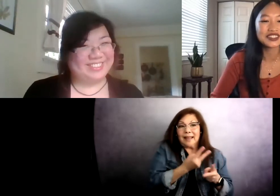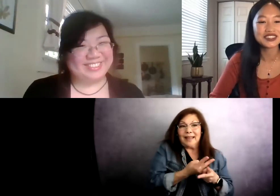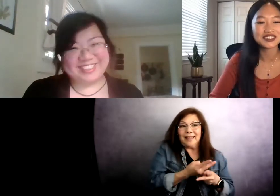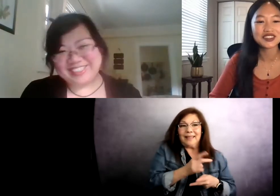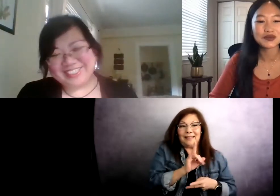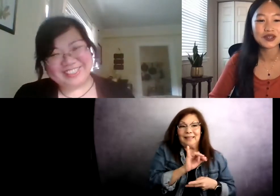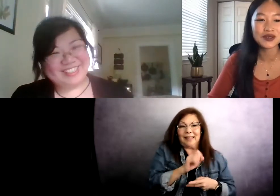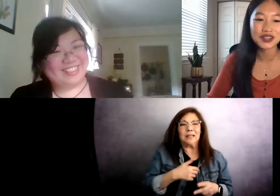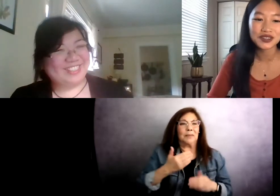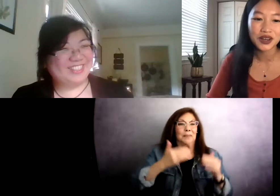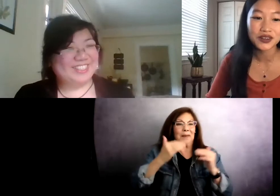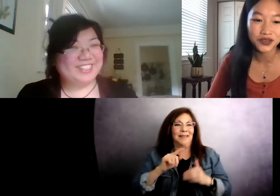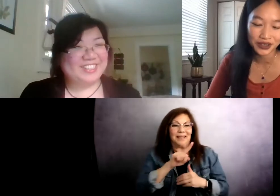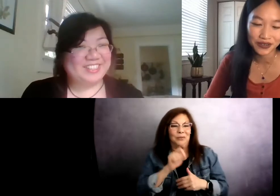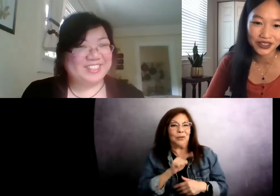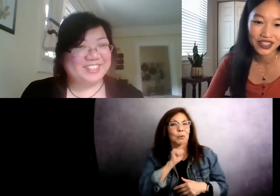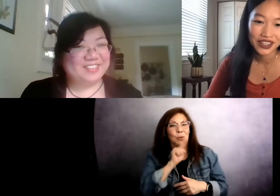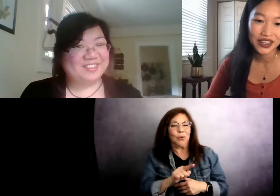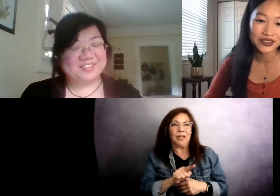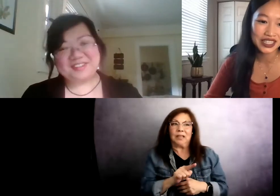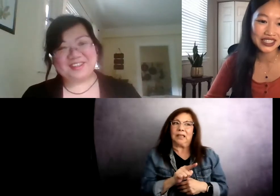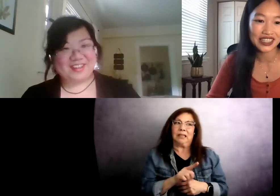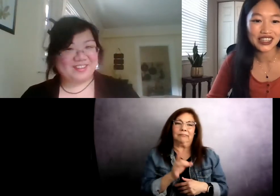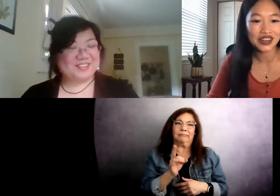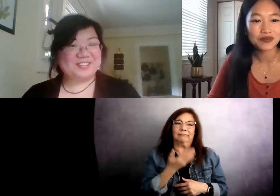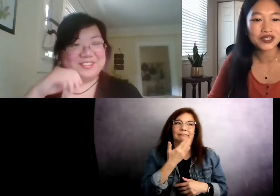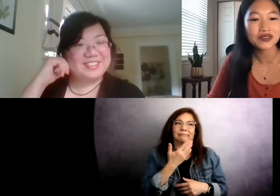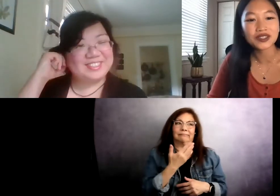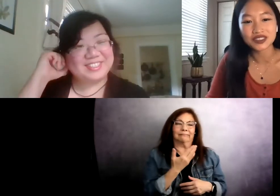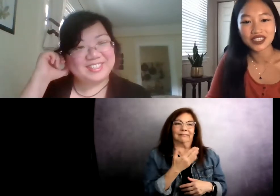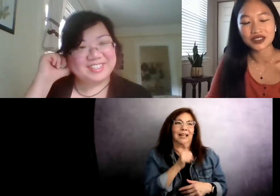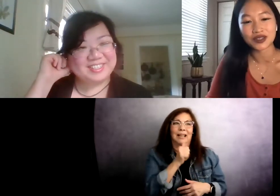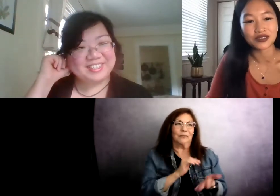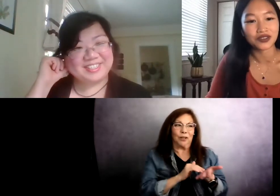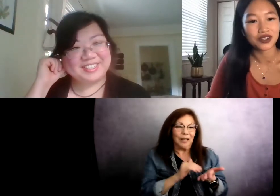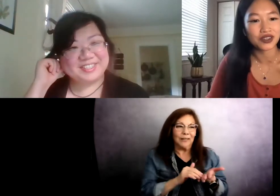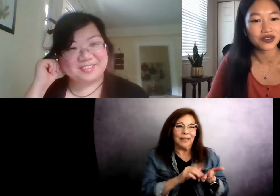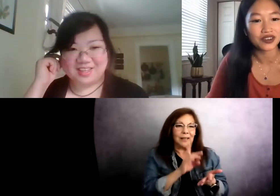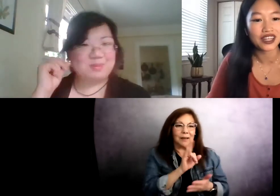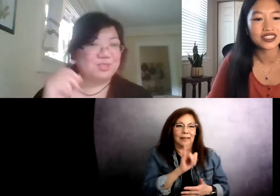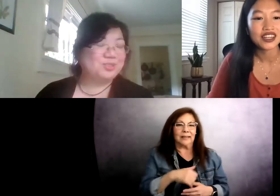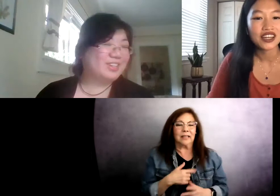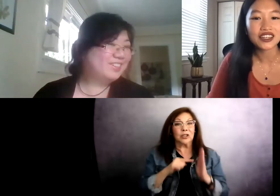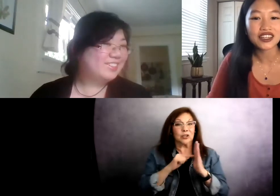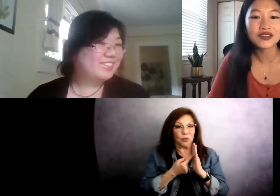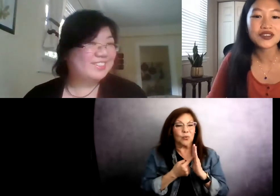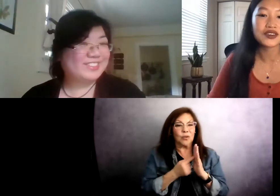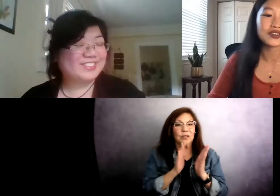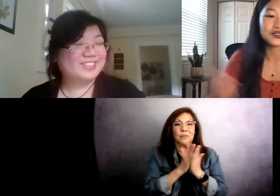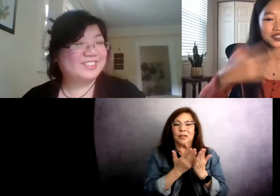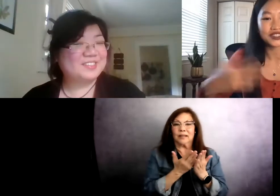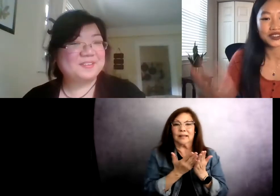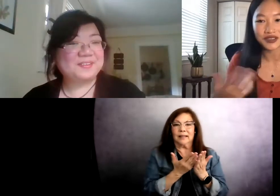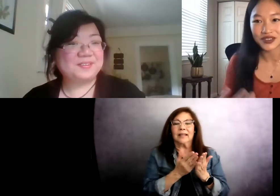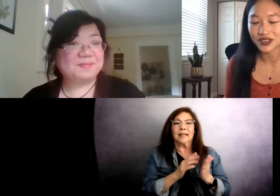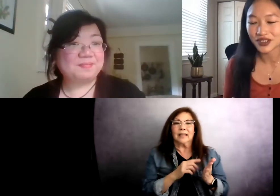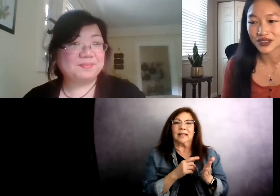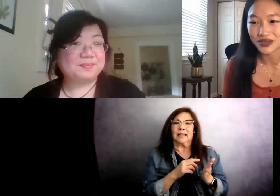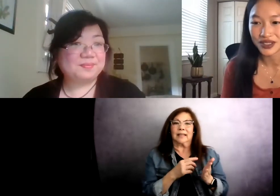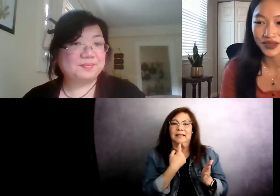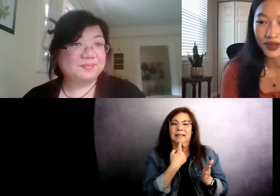is going to be unforgiving of dizzy. Because the original text is quite unforgiving of